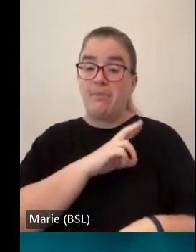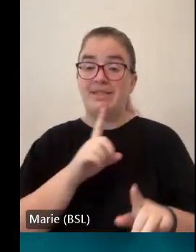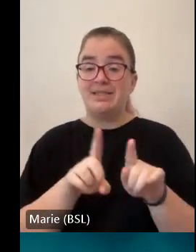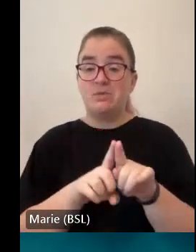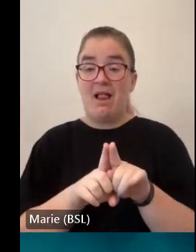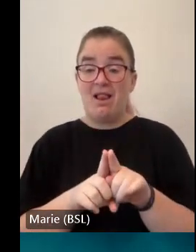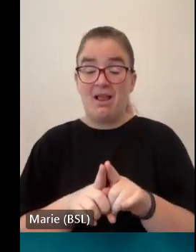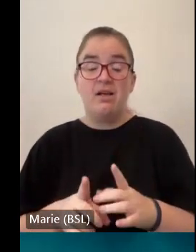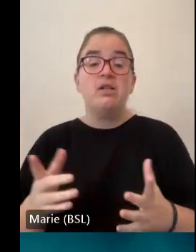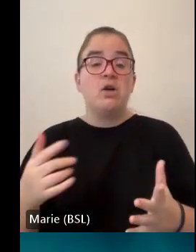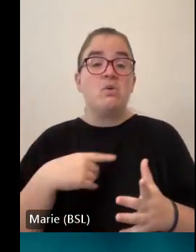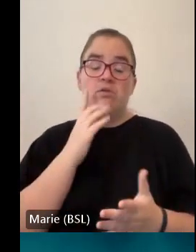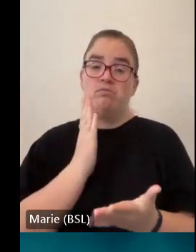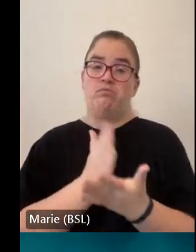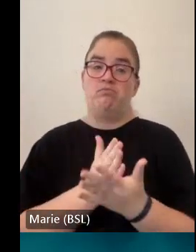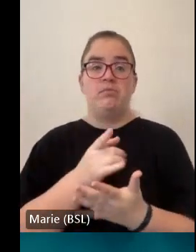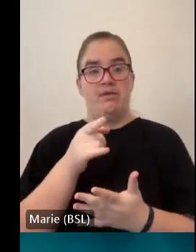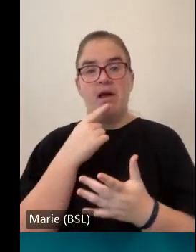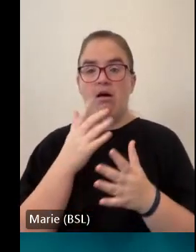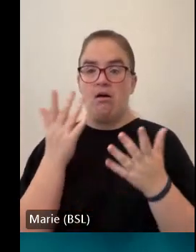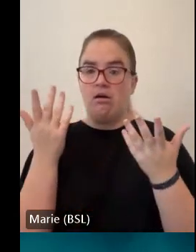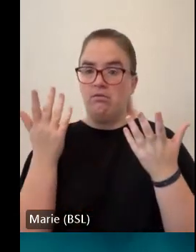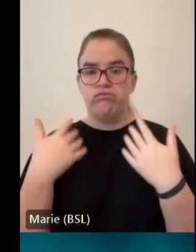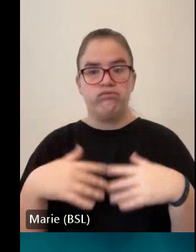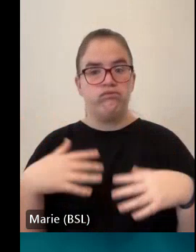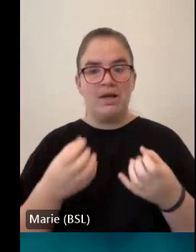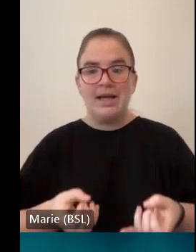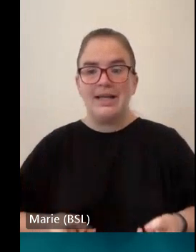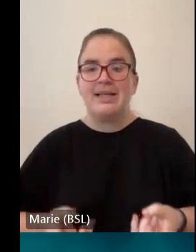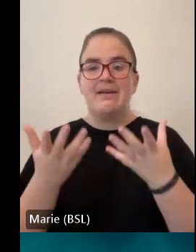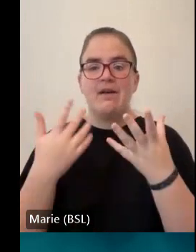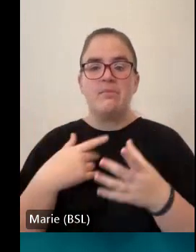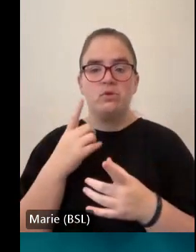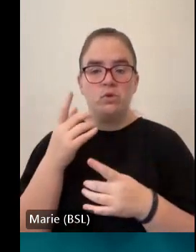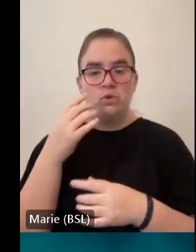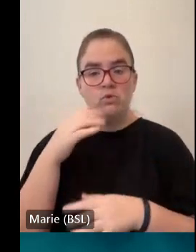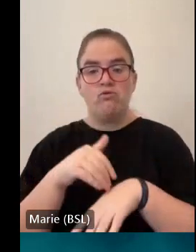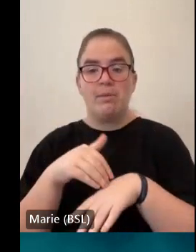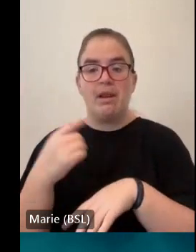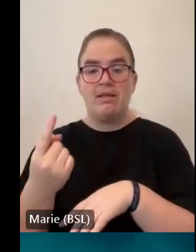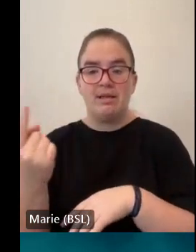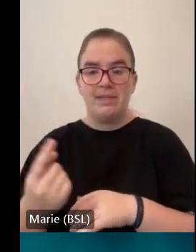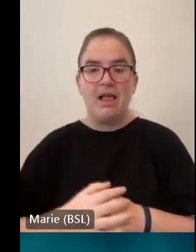So they really are at the mercy of the criminals. And I've already said it.